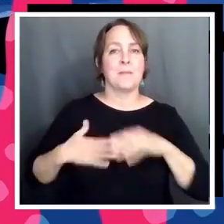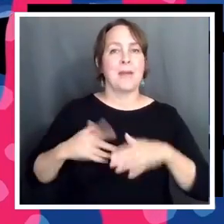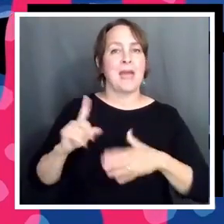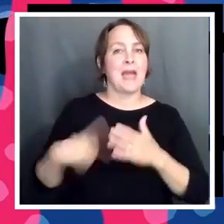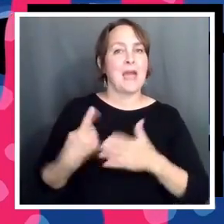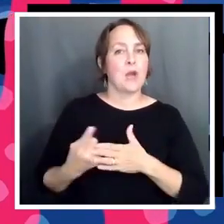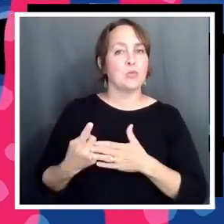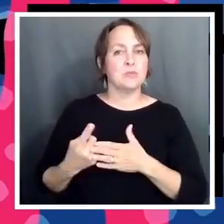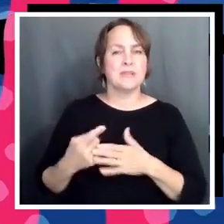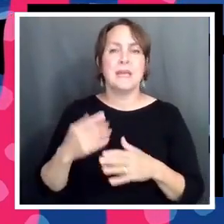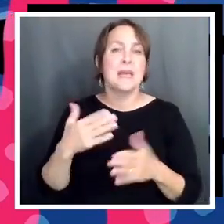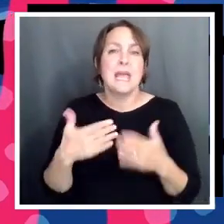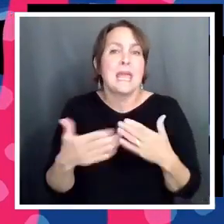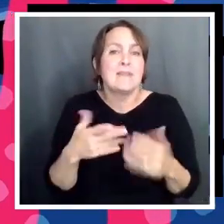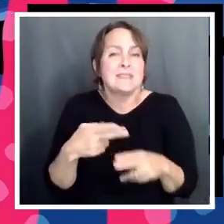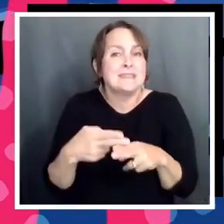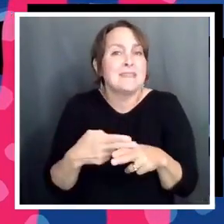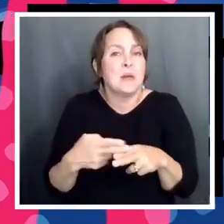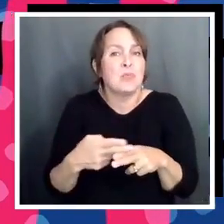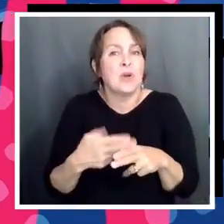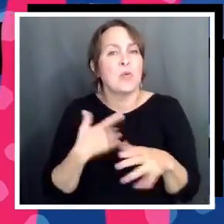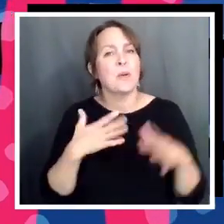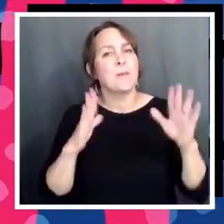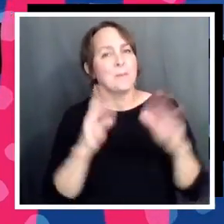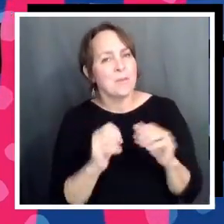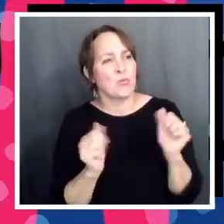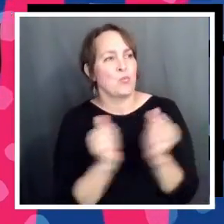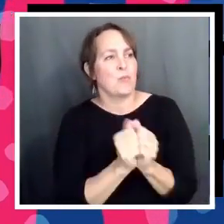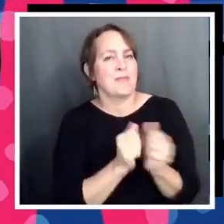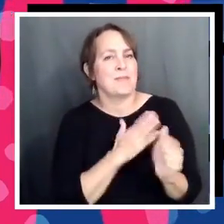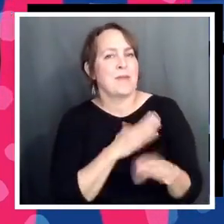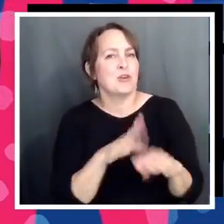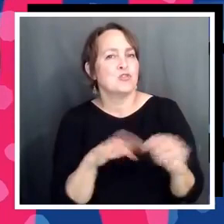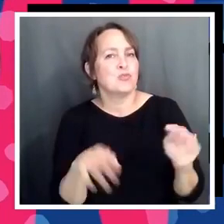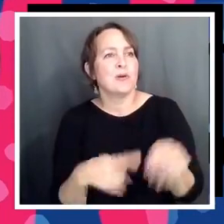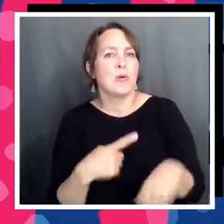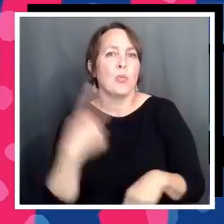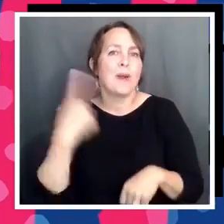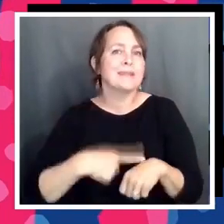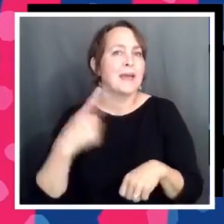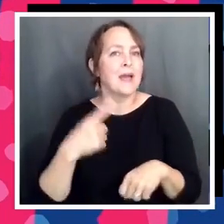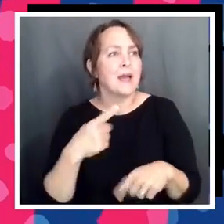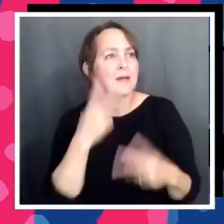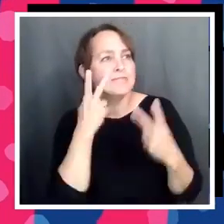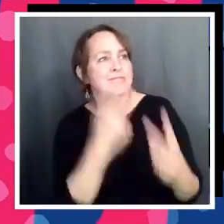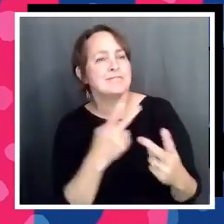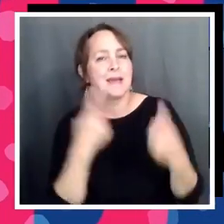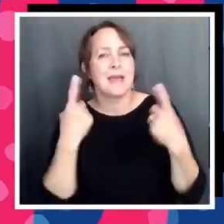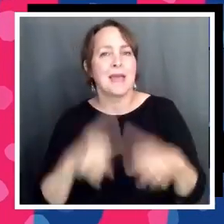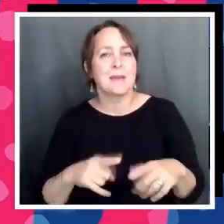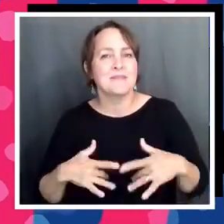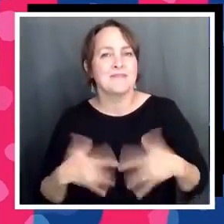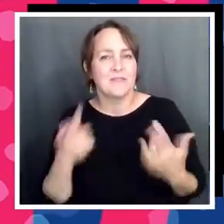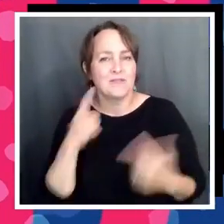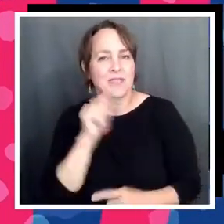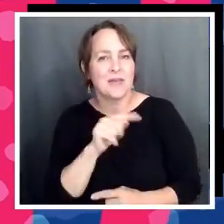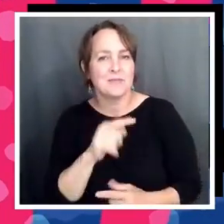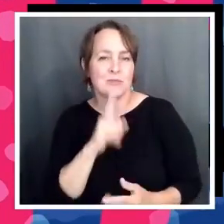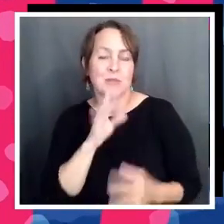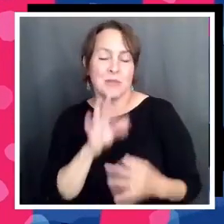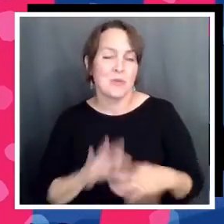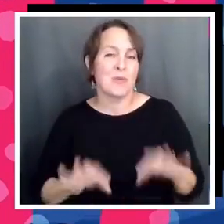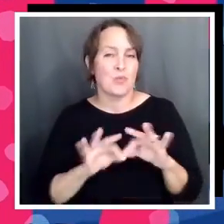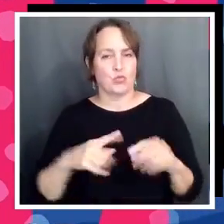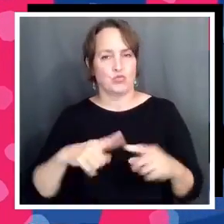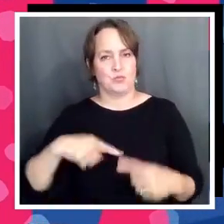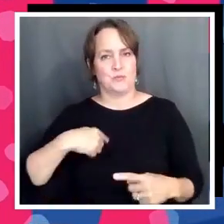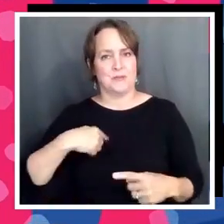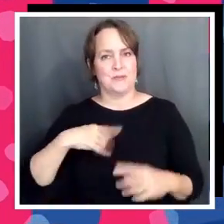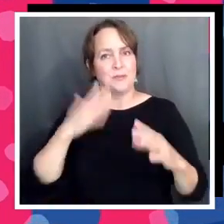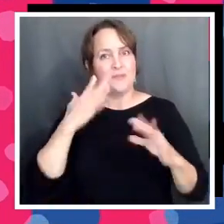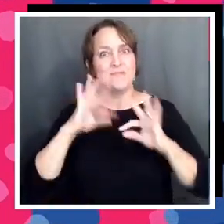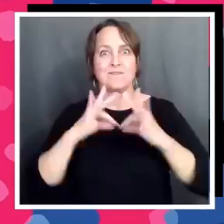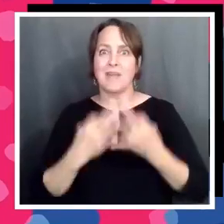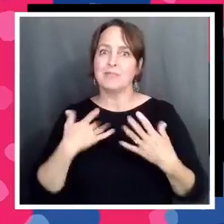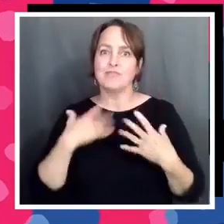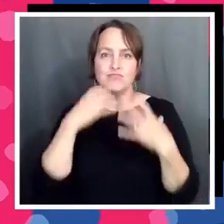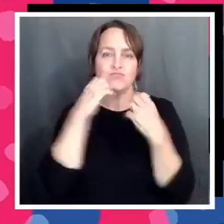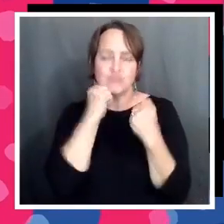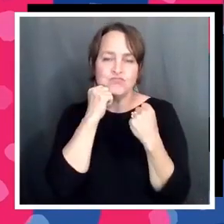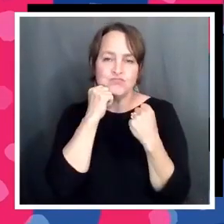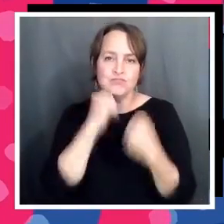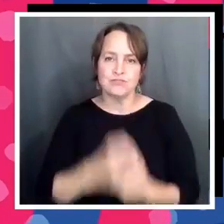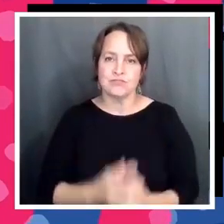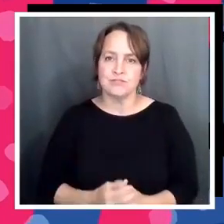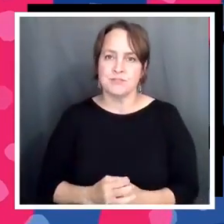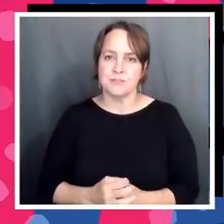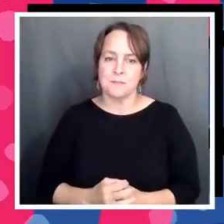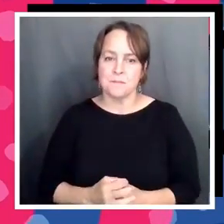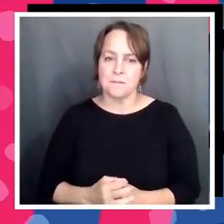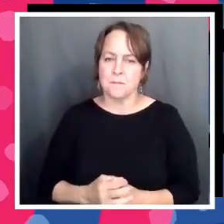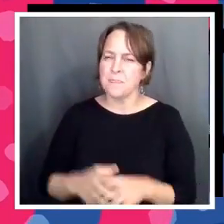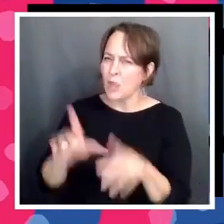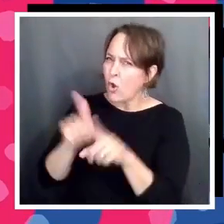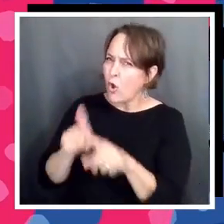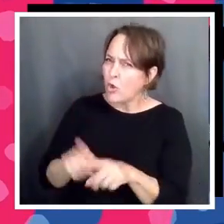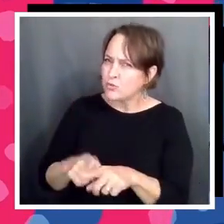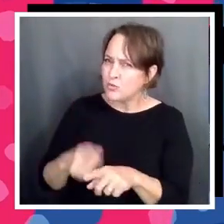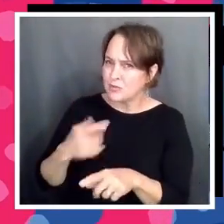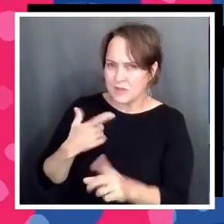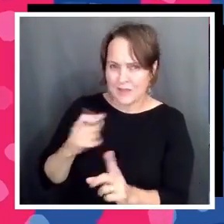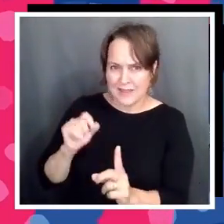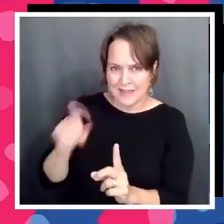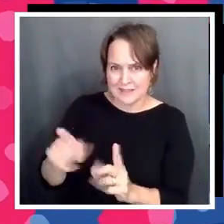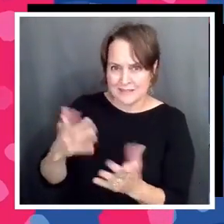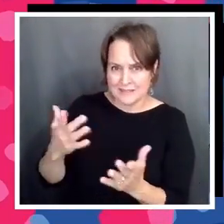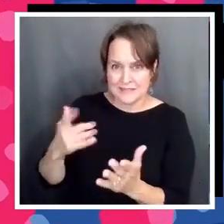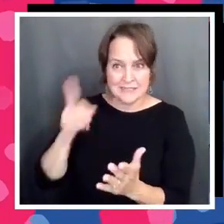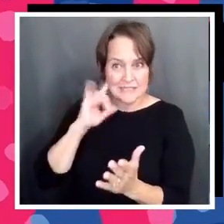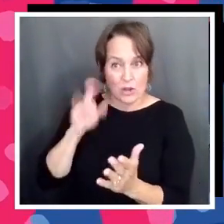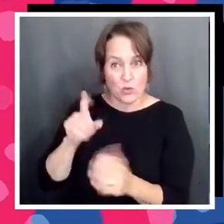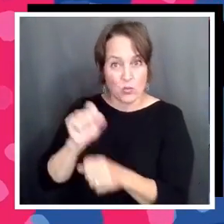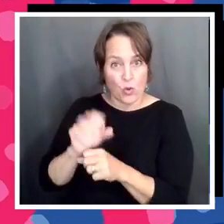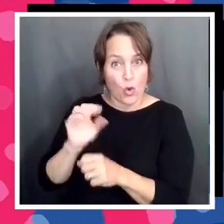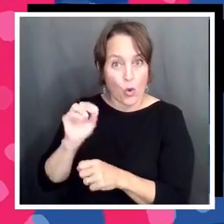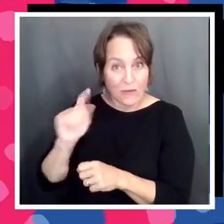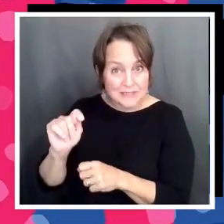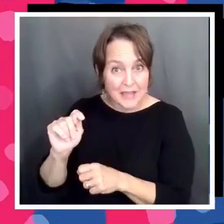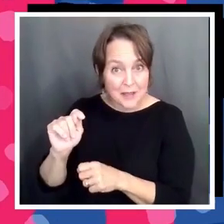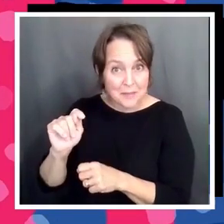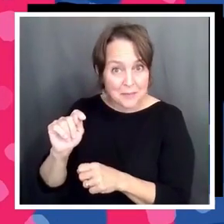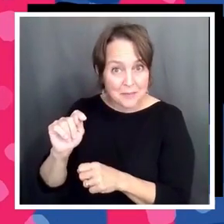AND CHEERLEADING COMPETITIONS.